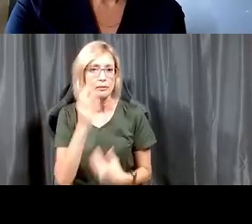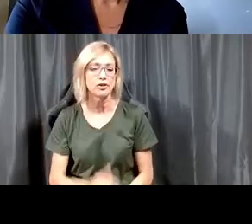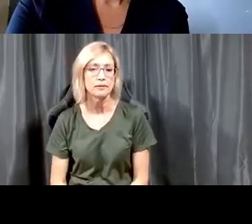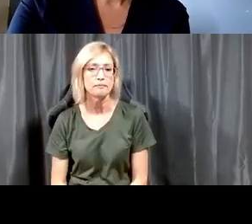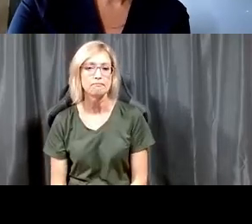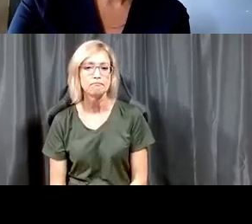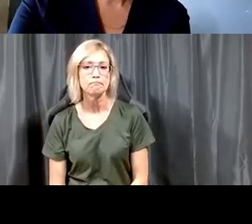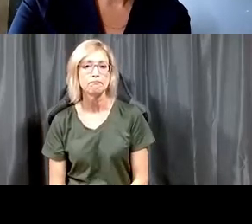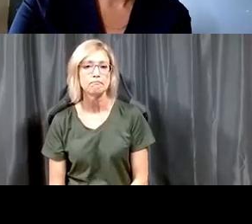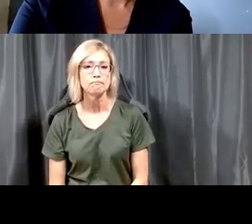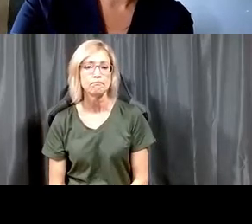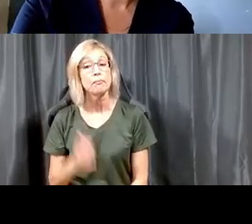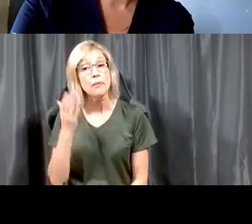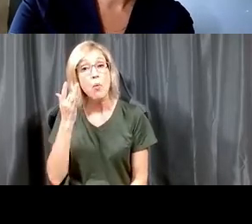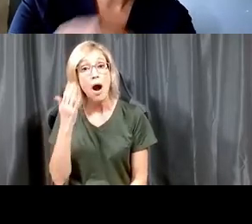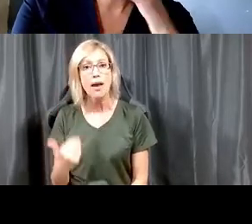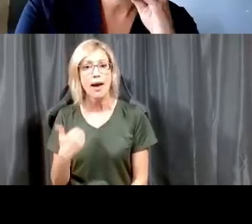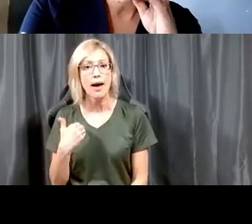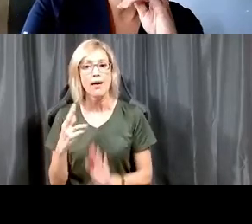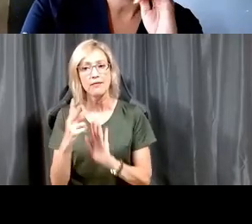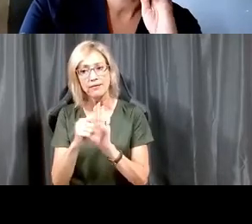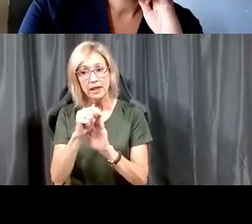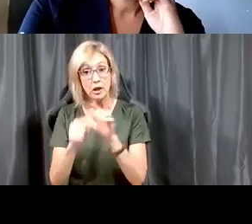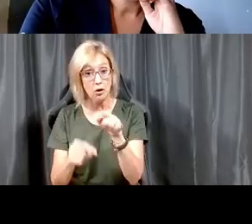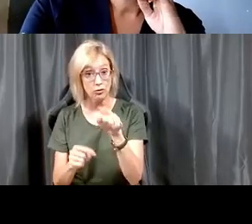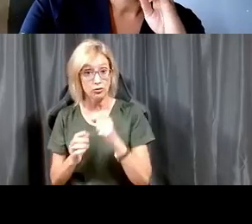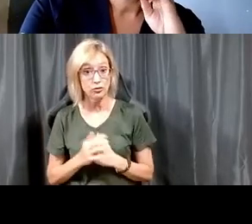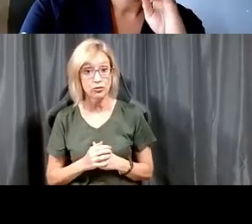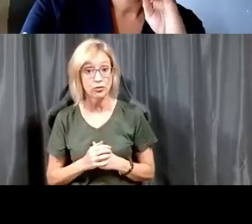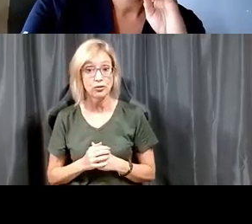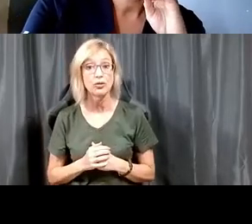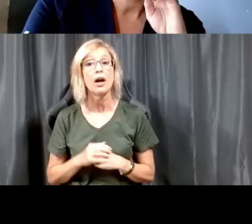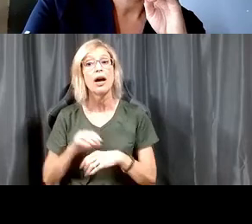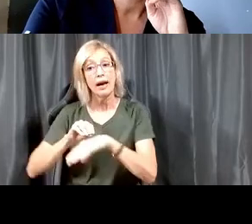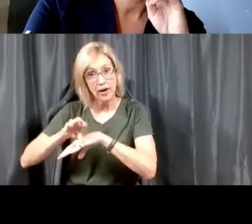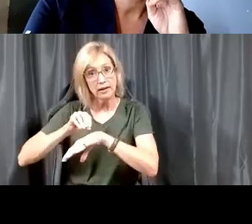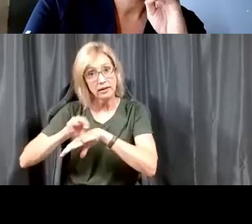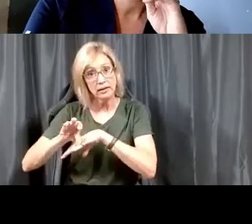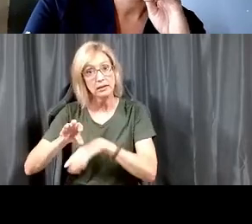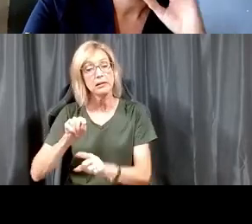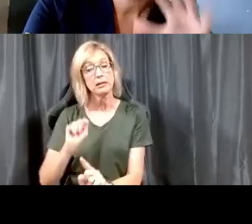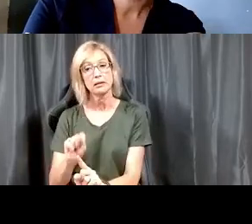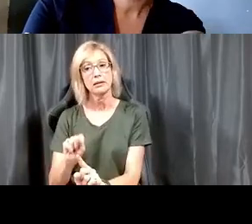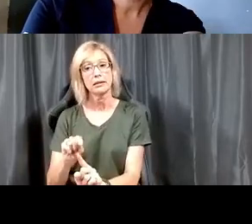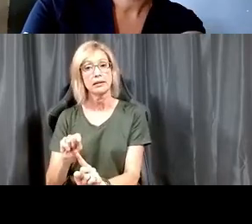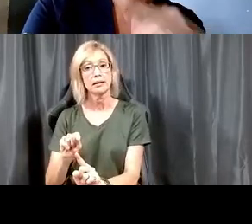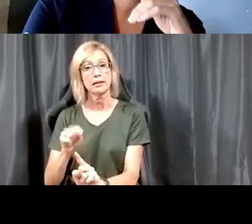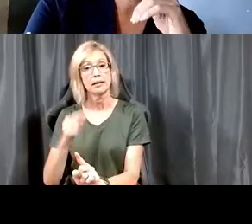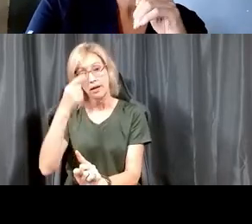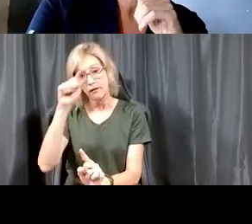Because they do have videos here and advice here specific to picky eaters.